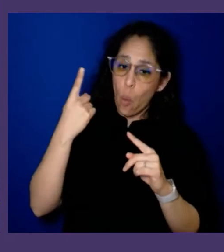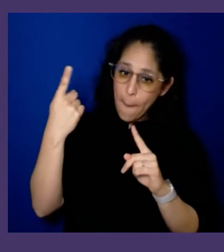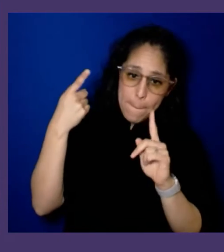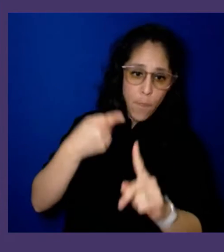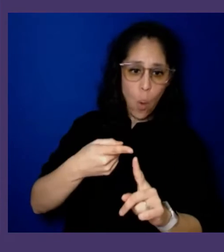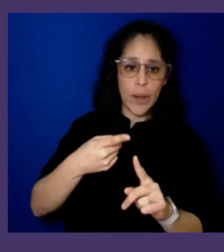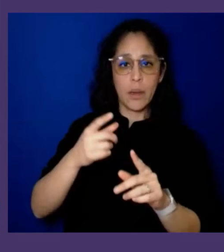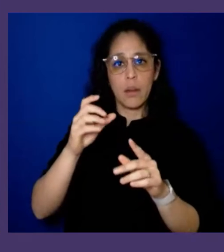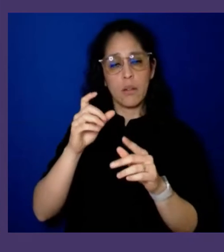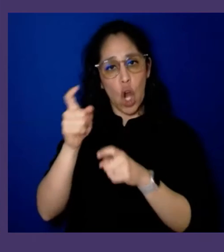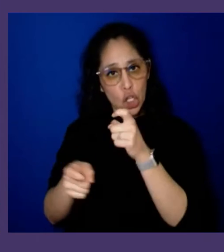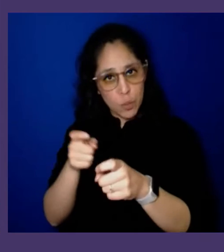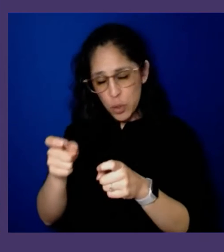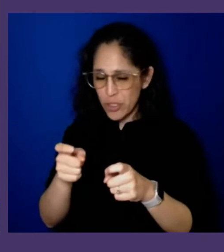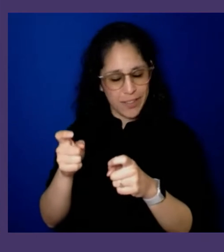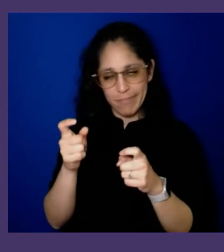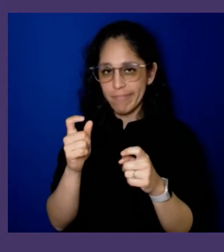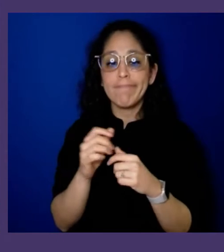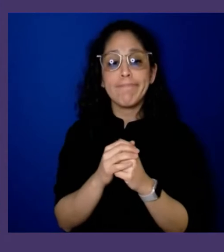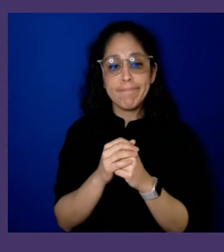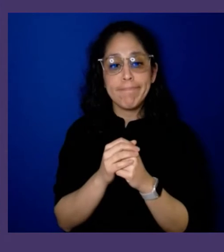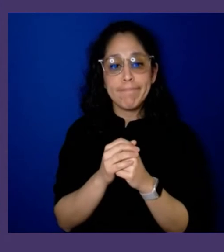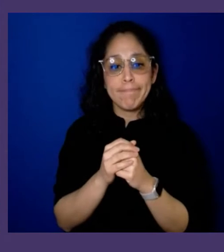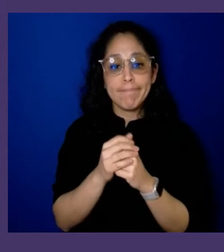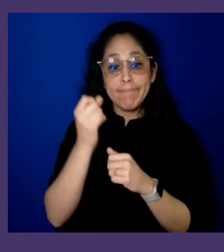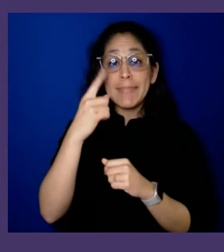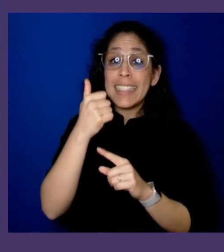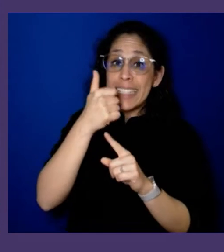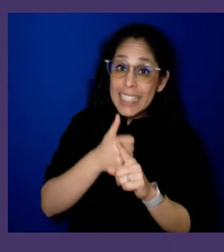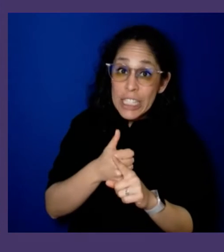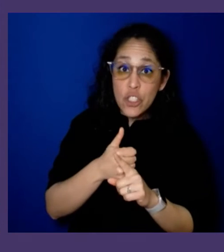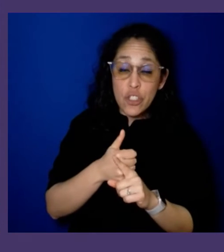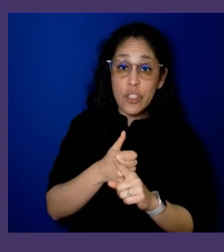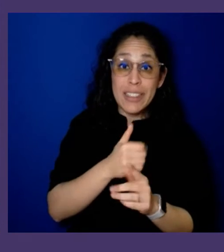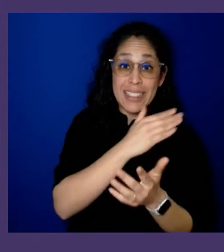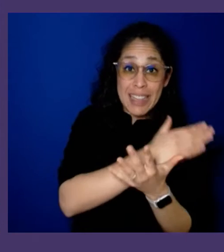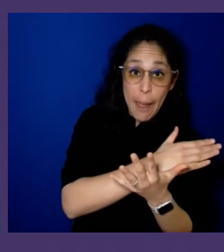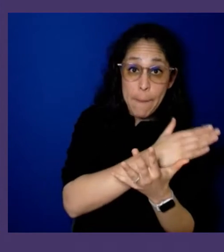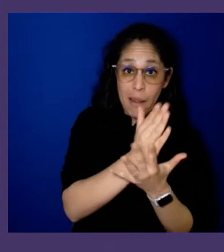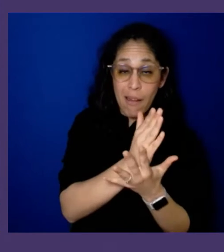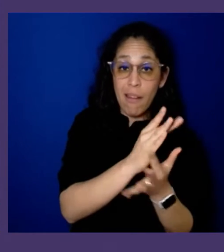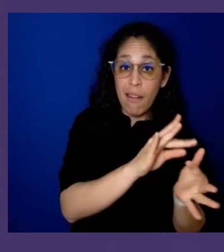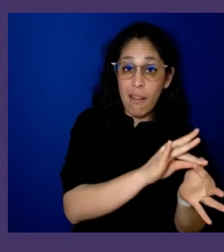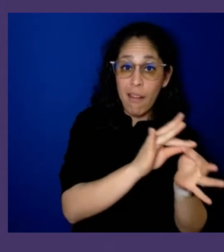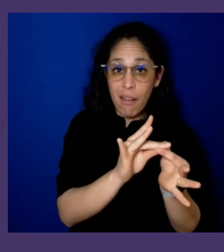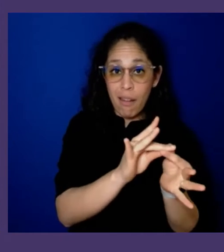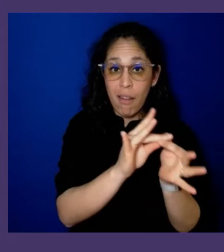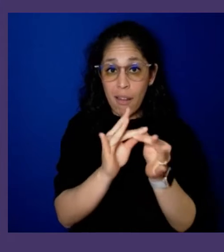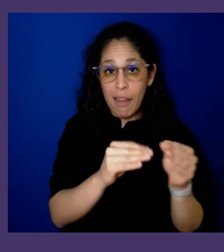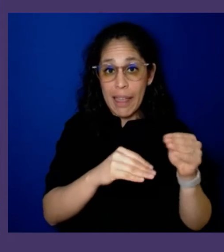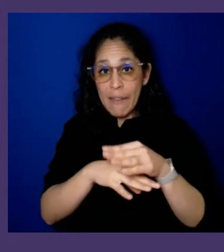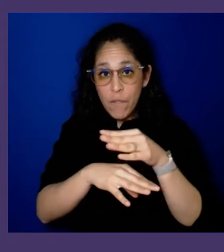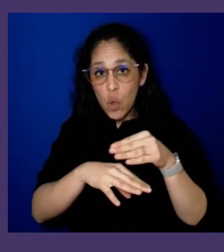Each step feeds the next and the continuity of working closely with a dedicated cohort of people brings the people building